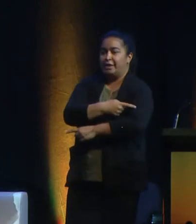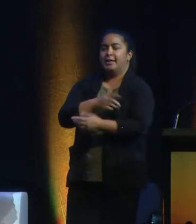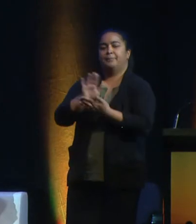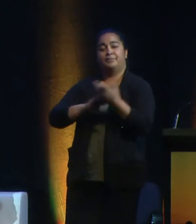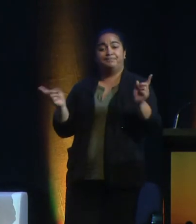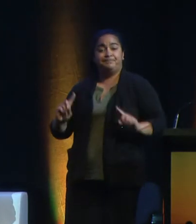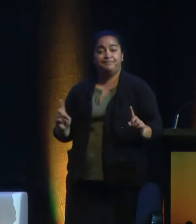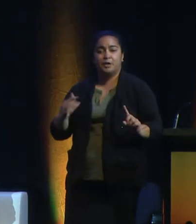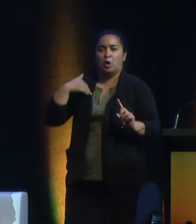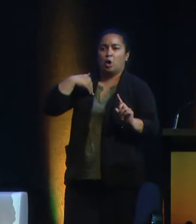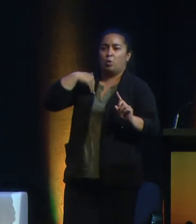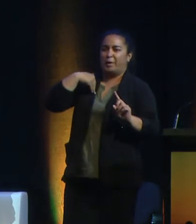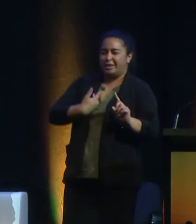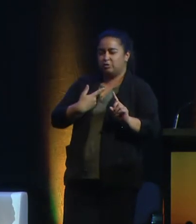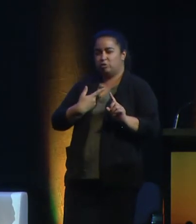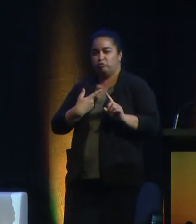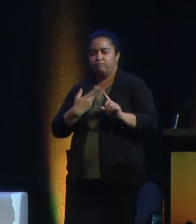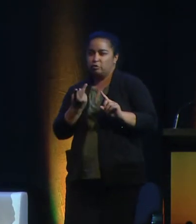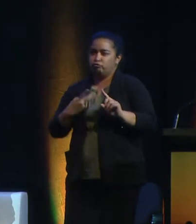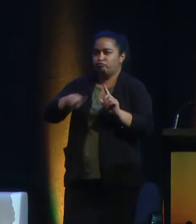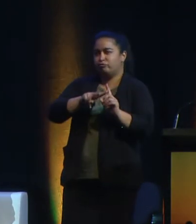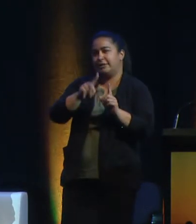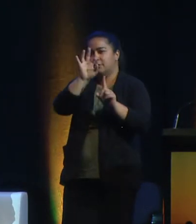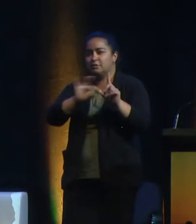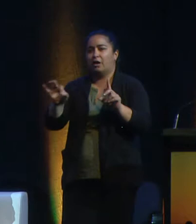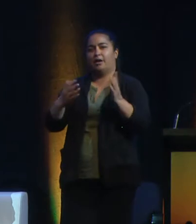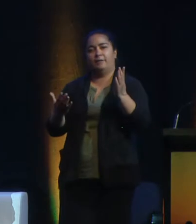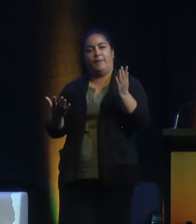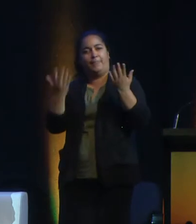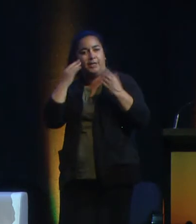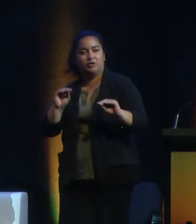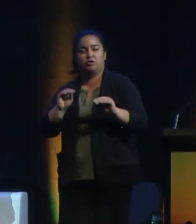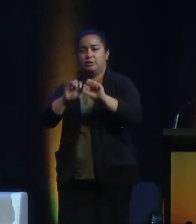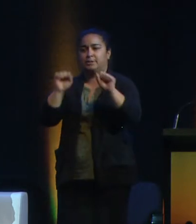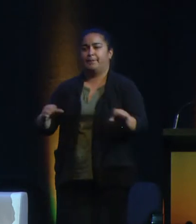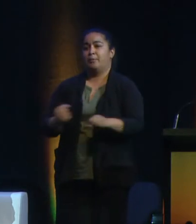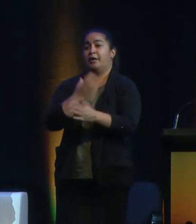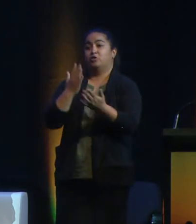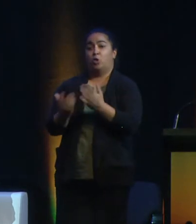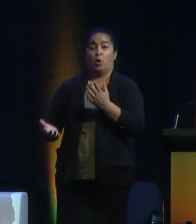to be redesigning and transforming our education system now to support those efforts. So one